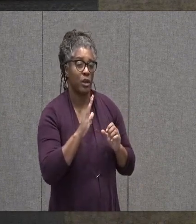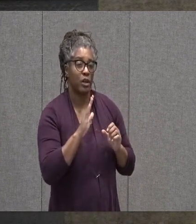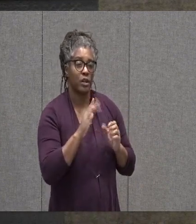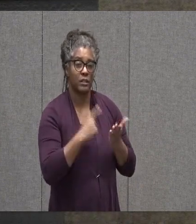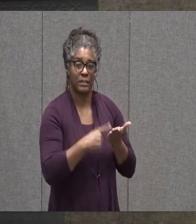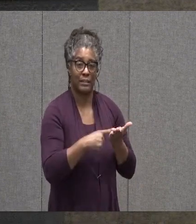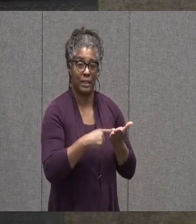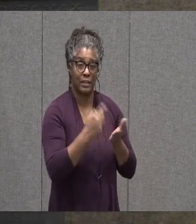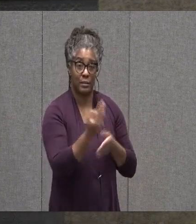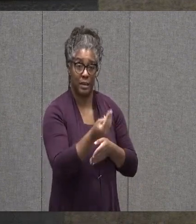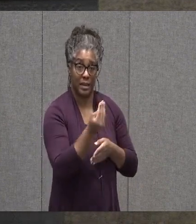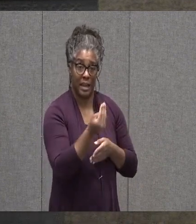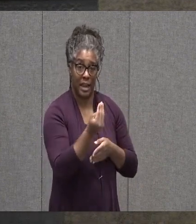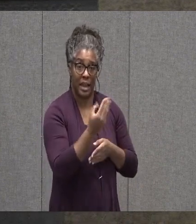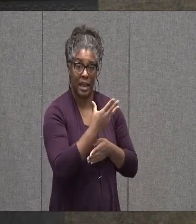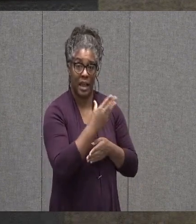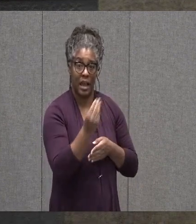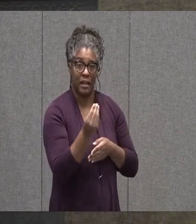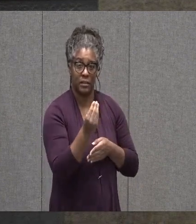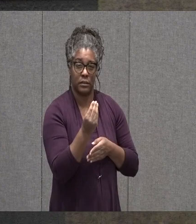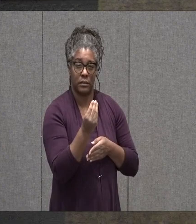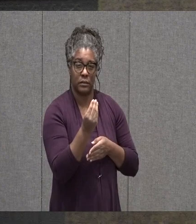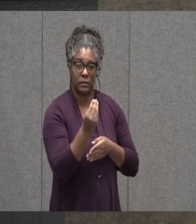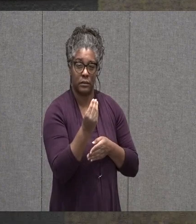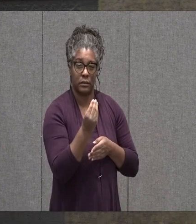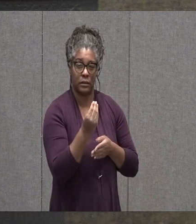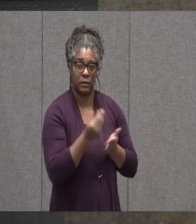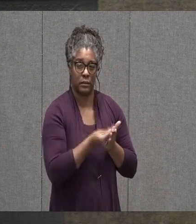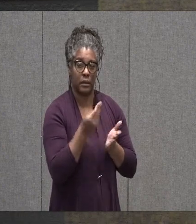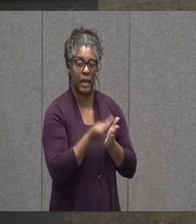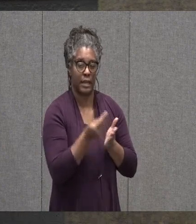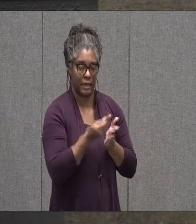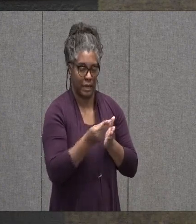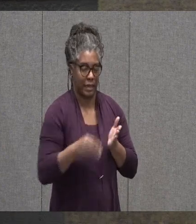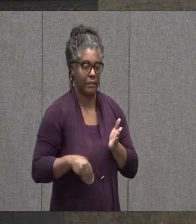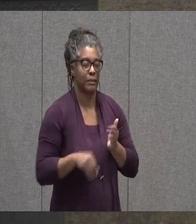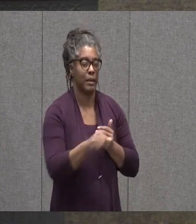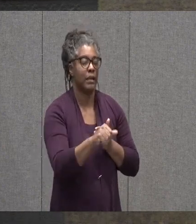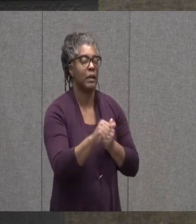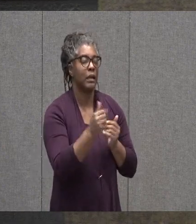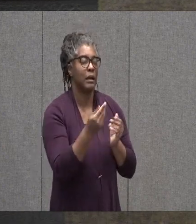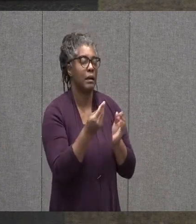And then we're gonna get to do some activities. But also, in informational nonfiction books,